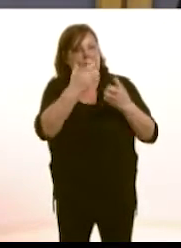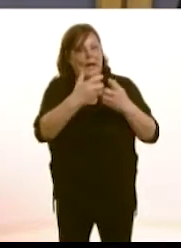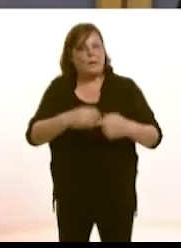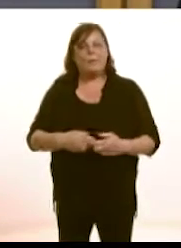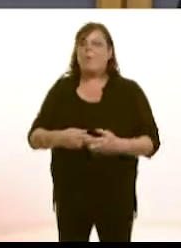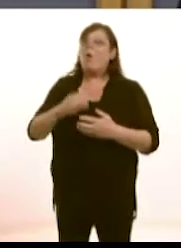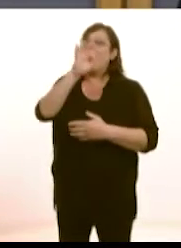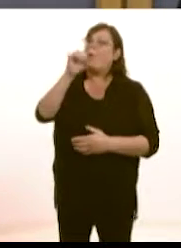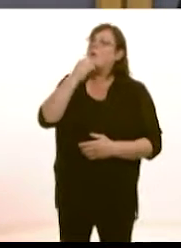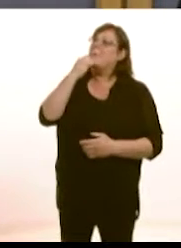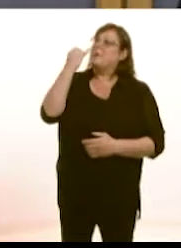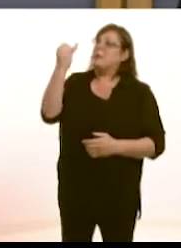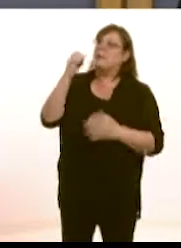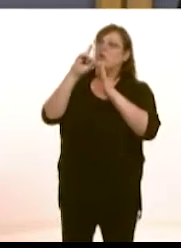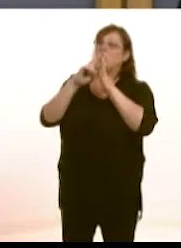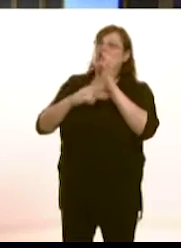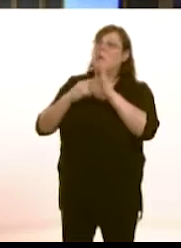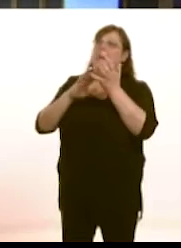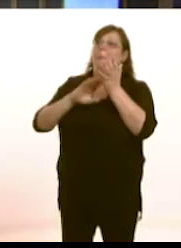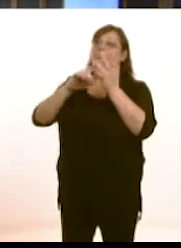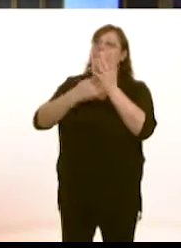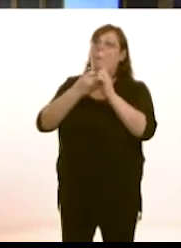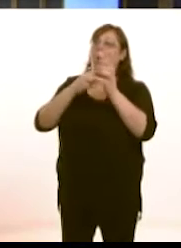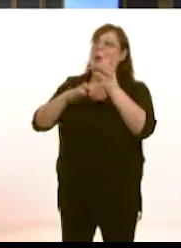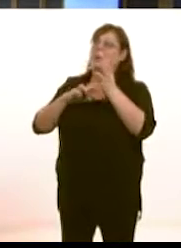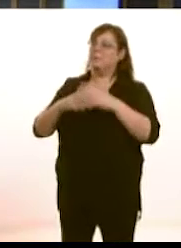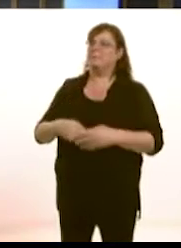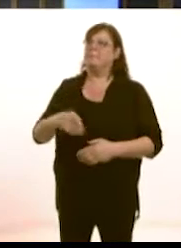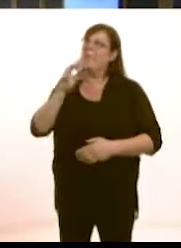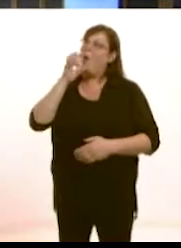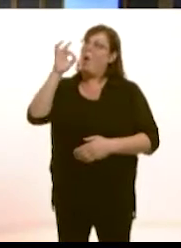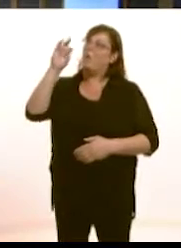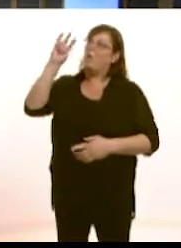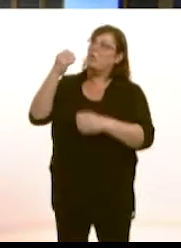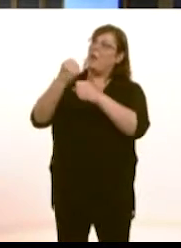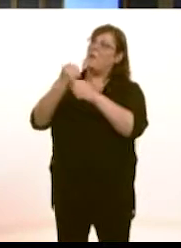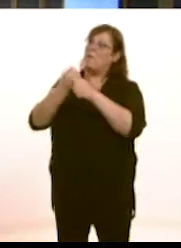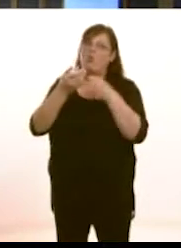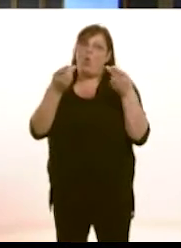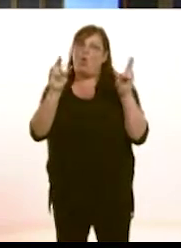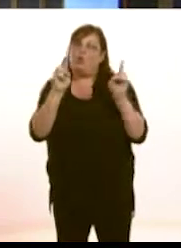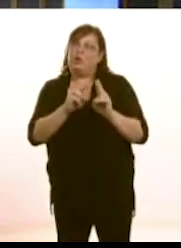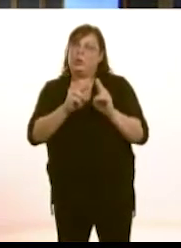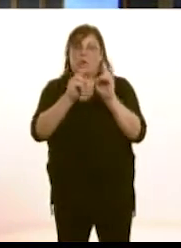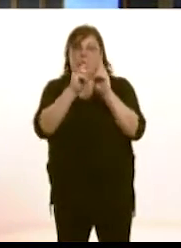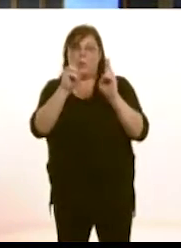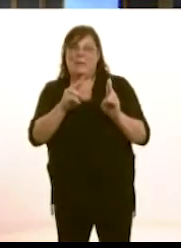Pa gynlluniau sydd gan Lywodraeth Cymru i leihau mynychter cam-drin domestig yng Nghymru? OAQ(5)0186(FM) Carwyn Jones: We are committed to eliminating